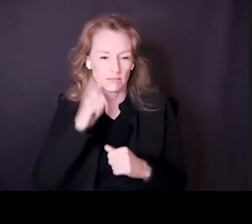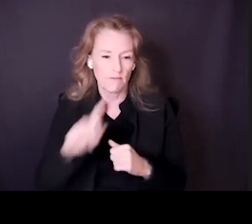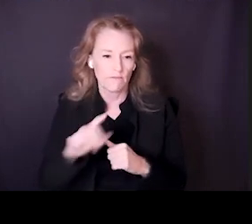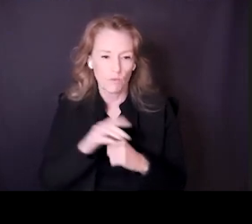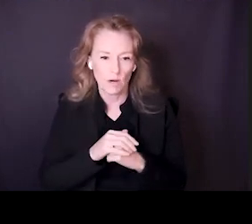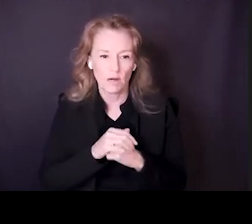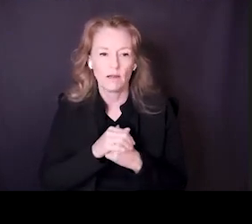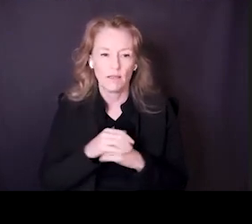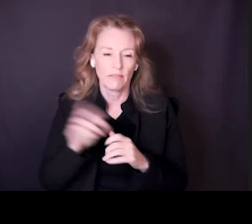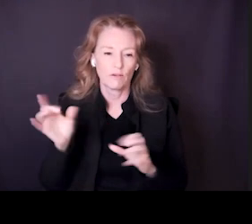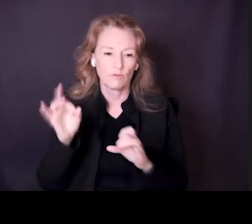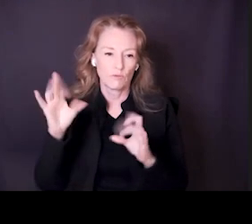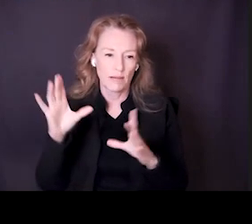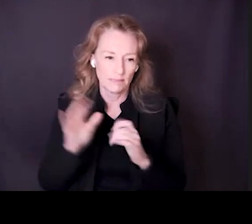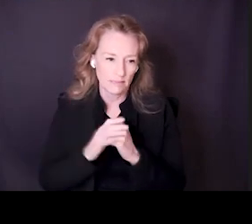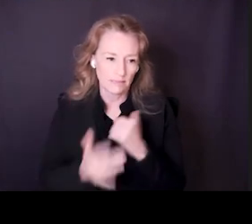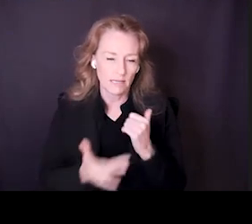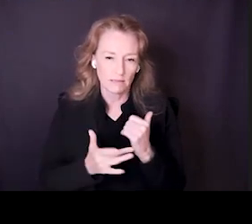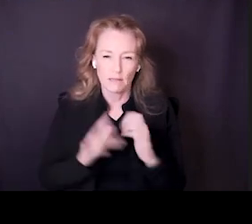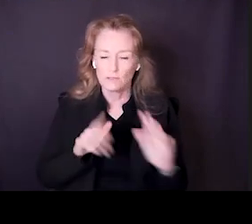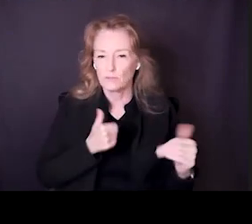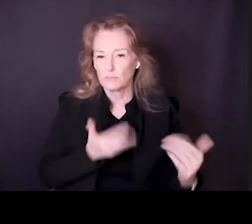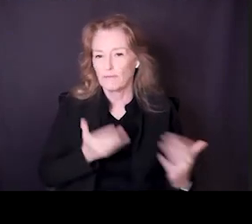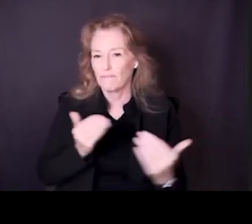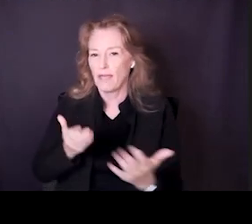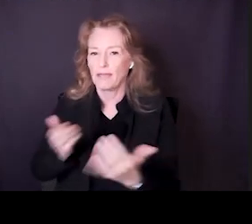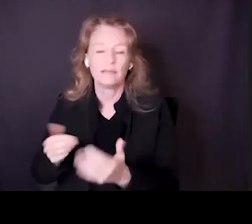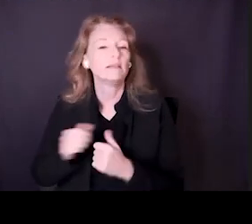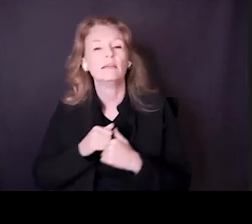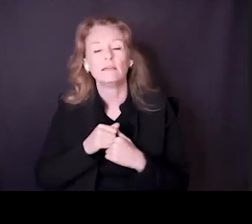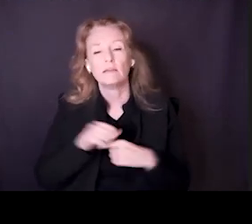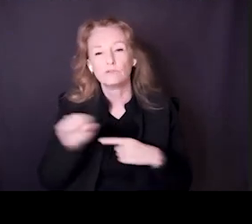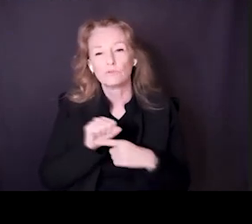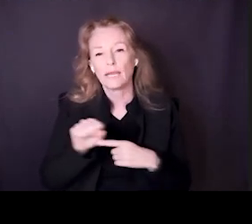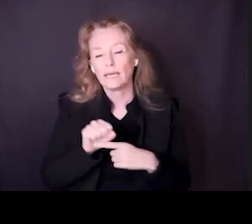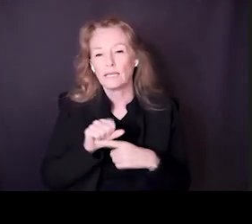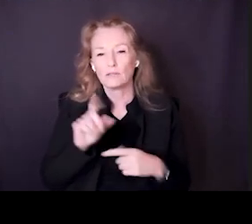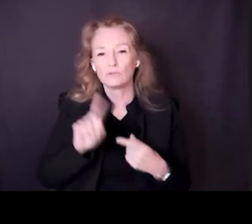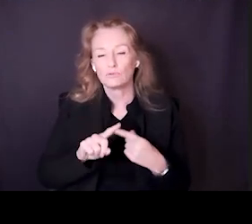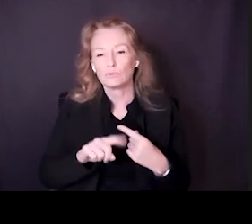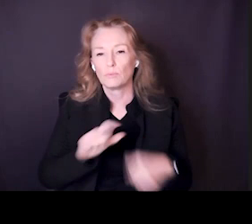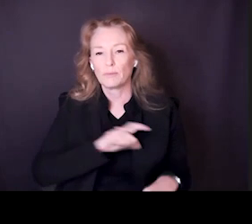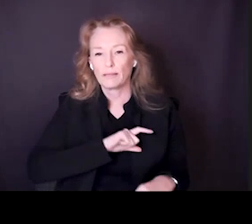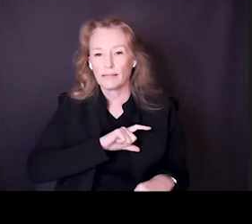THEY HAVE BEEN PROVIDING EXTRA TRAINING TO THEIR POLICE OFFICERS AND CRISIS RESPONSE AND THEY ACTUALLY SECURED FUNDING